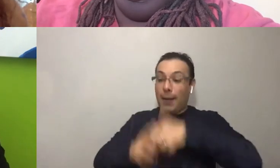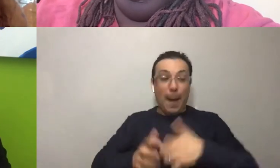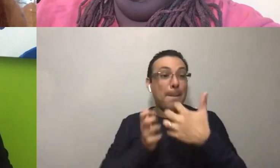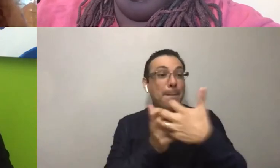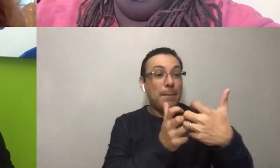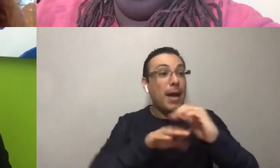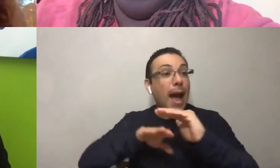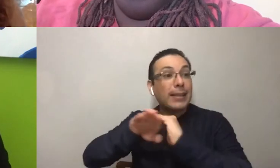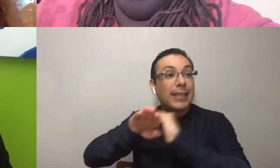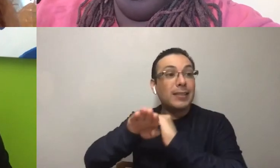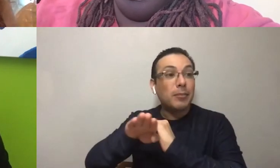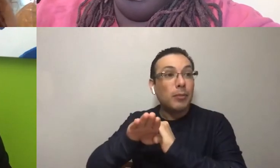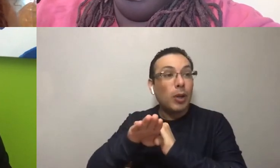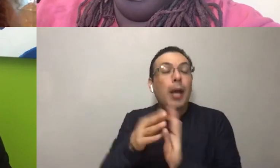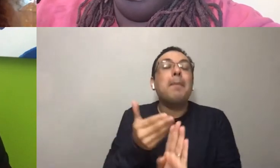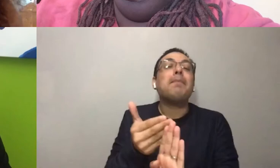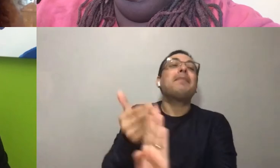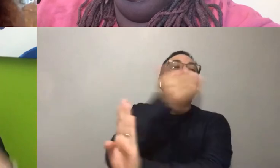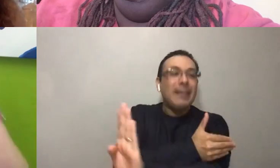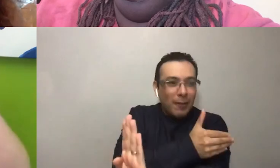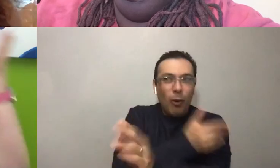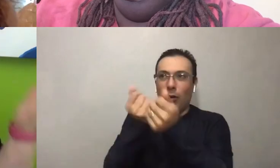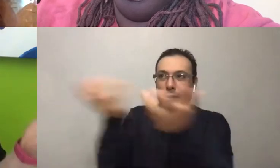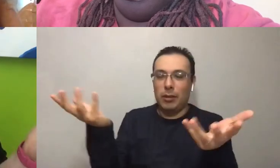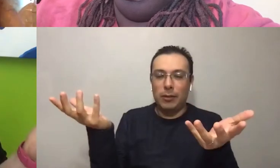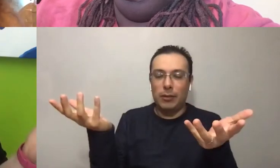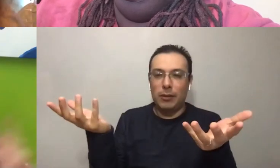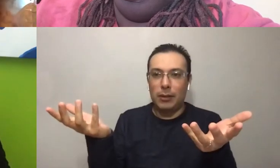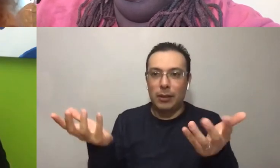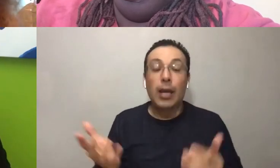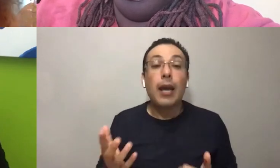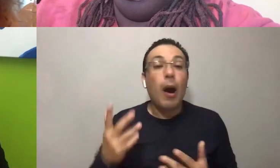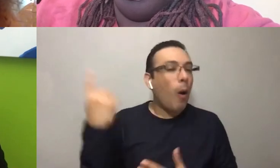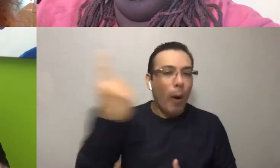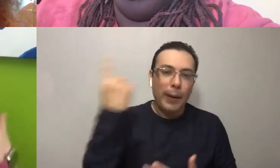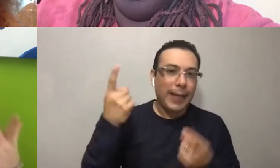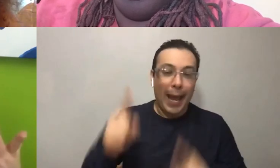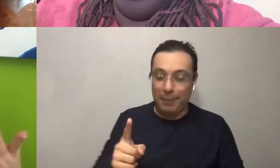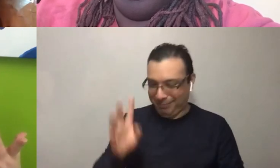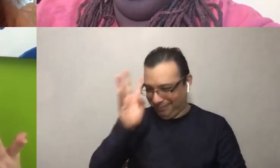We go and make something and then are like, “Oh, people with disabilities.” And then you have to figure out how you’re going to go retrofit it to make it accessible.